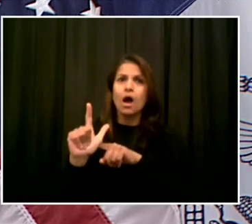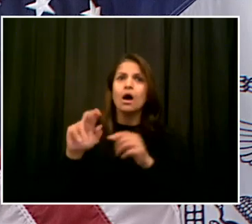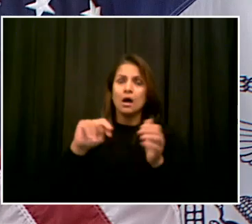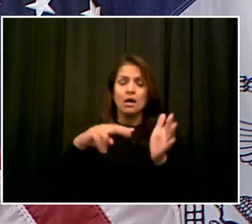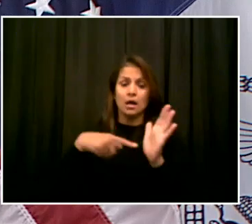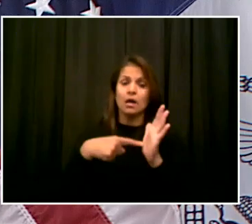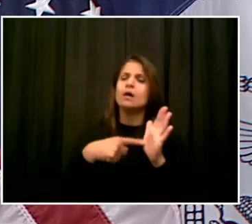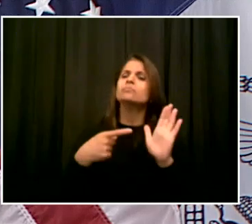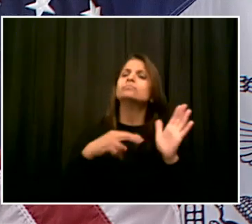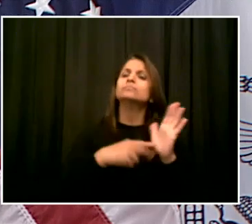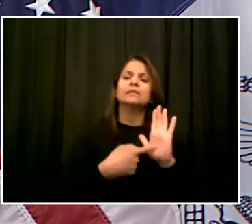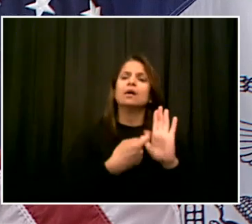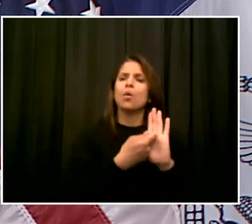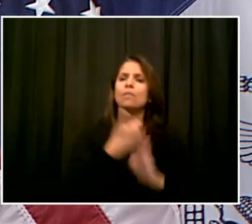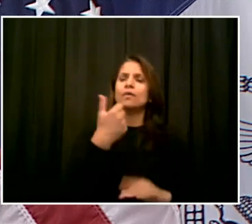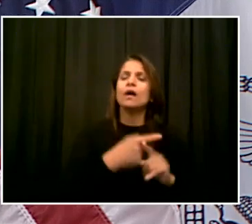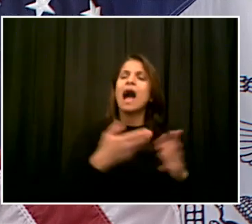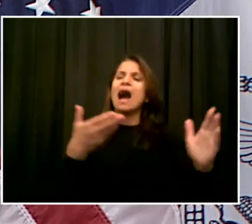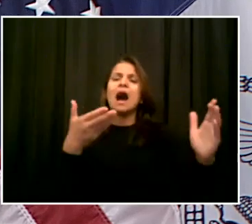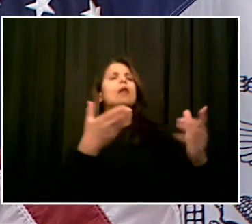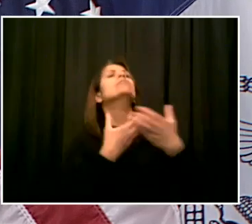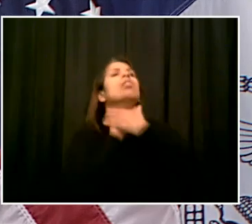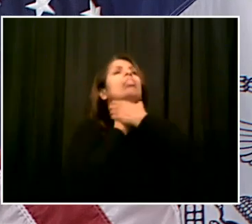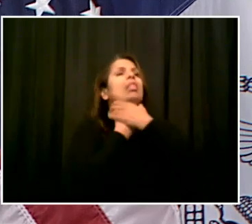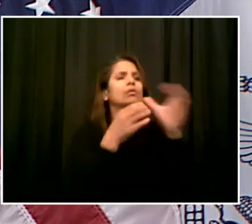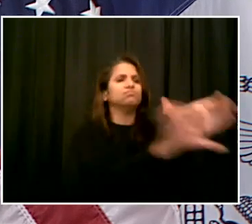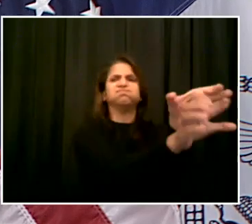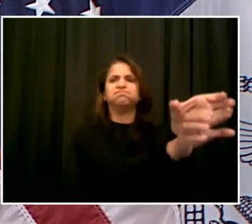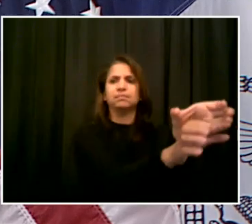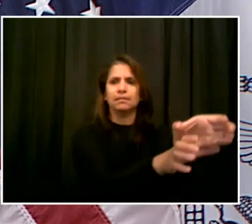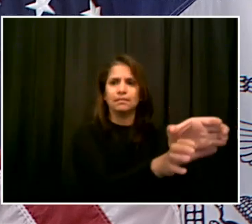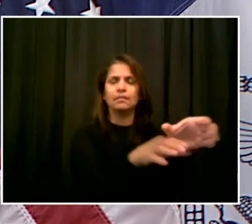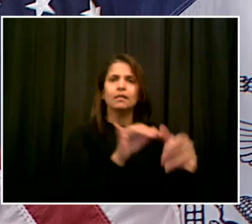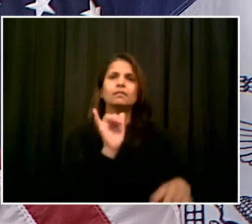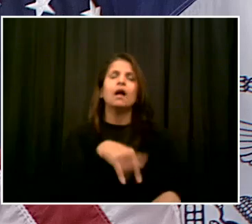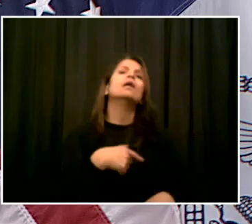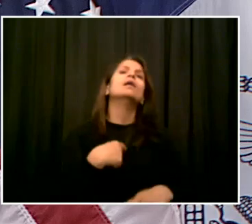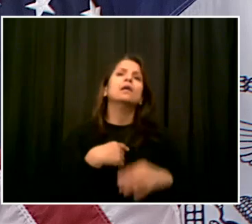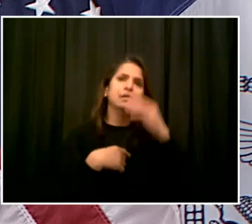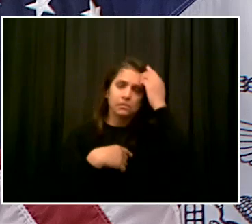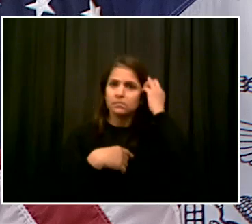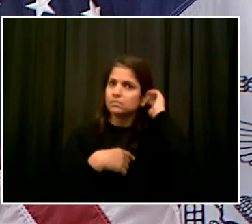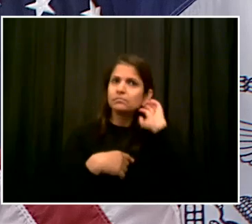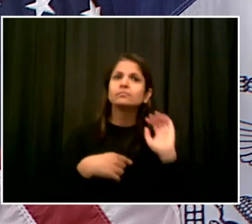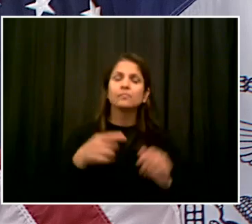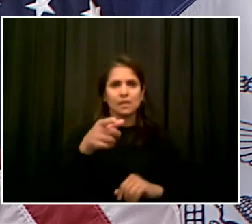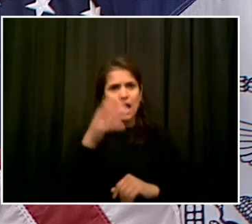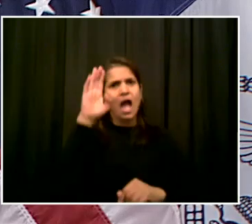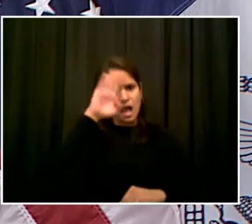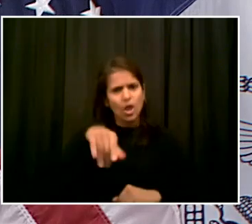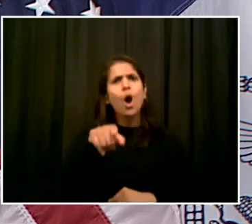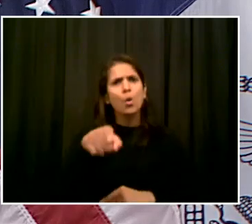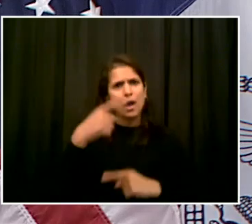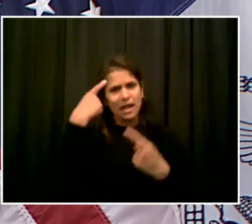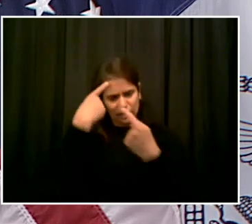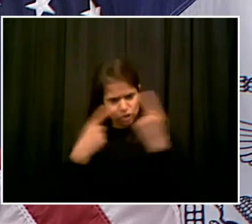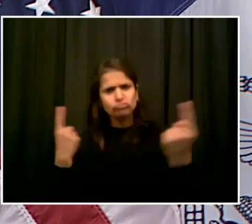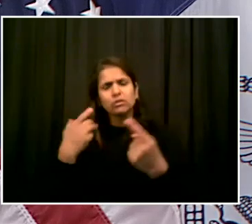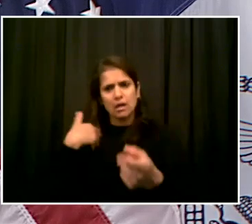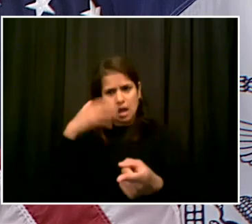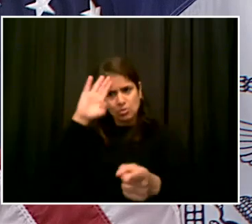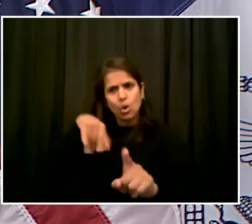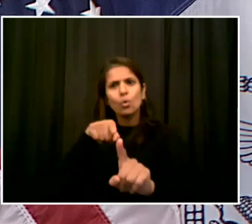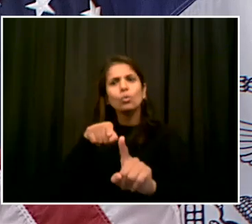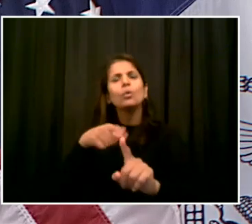POSIITOHN AS